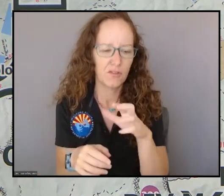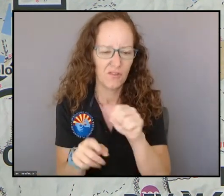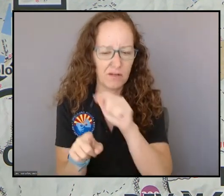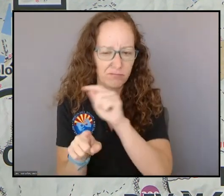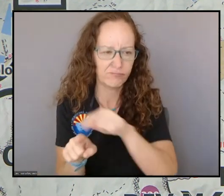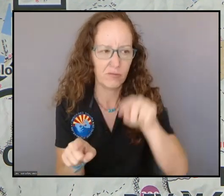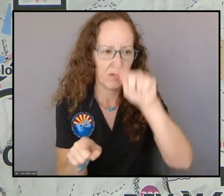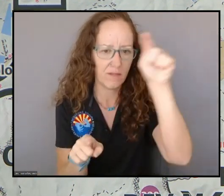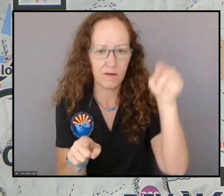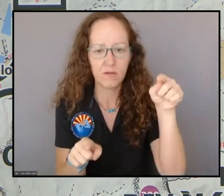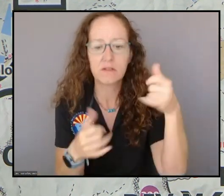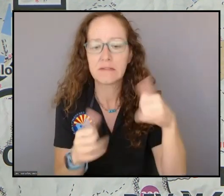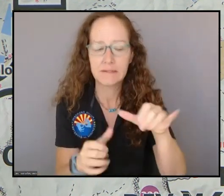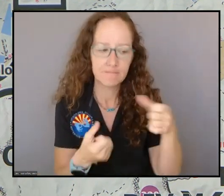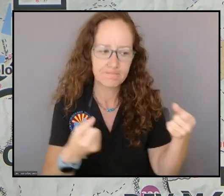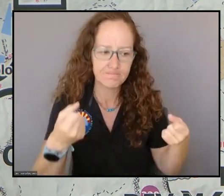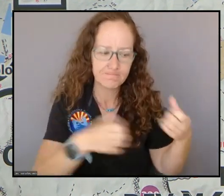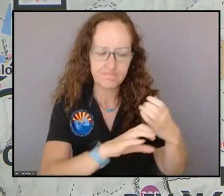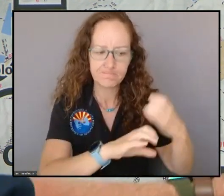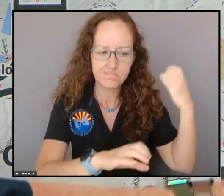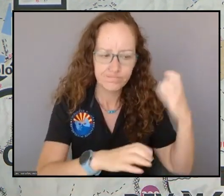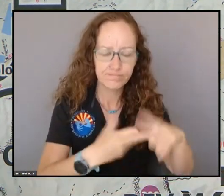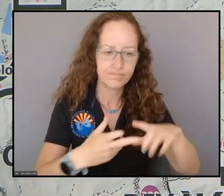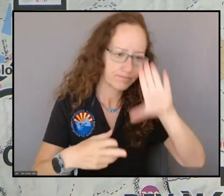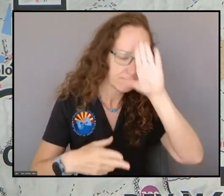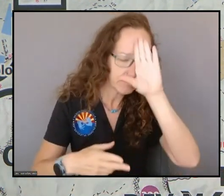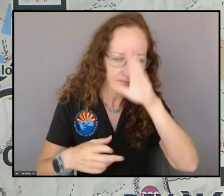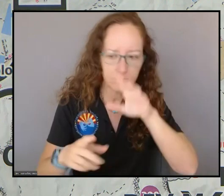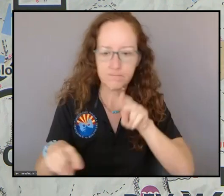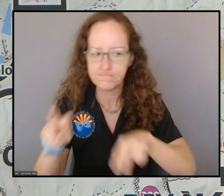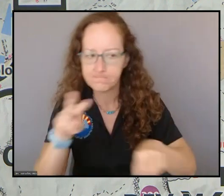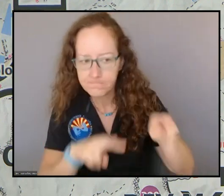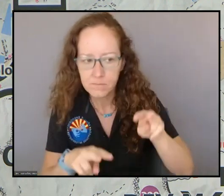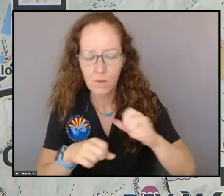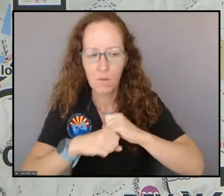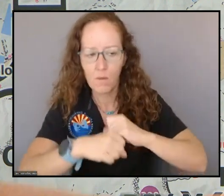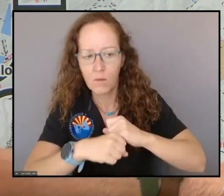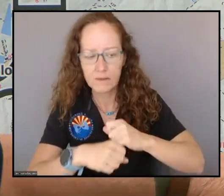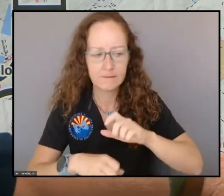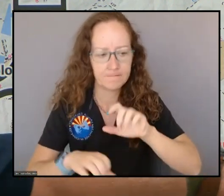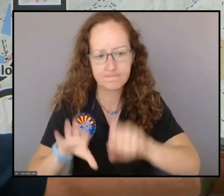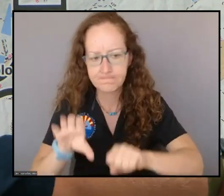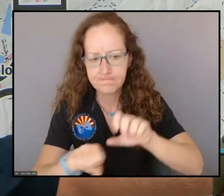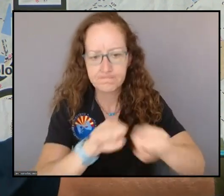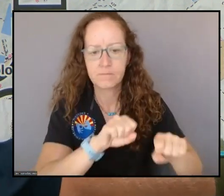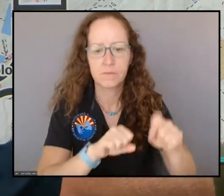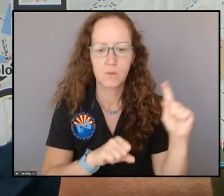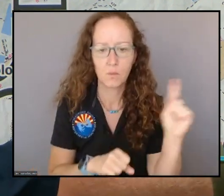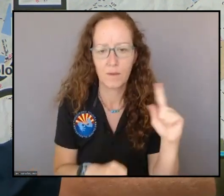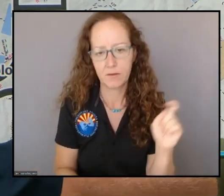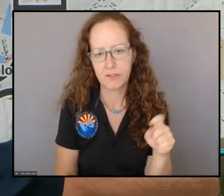crews in there monitoring, holding, and securing where we need to. One of our focuses is out to the west of Chacon.